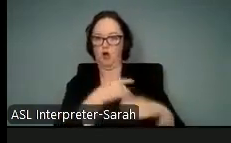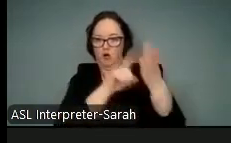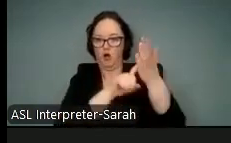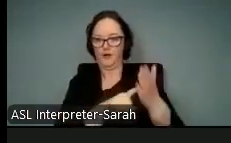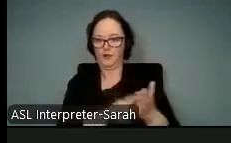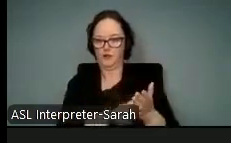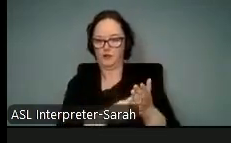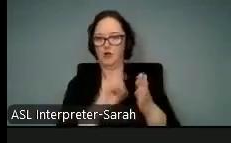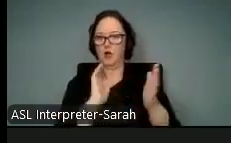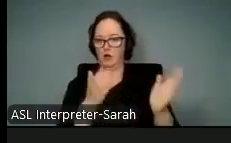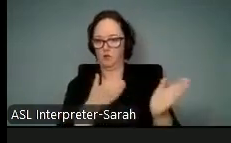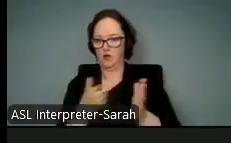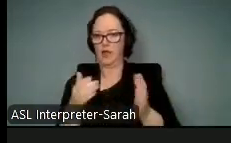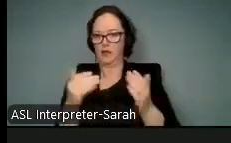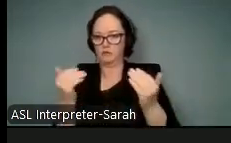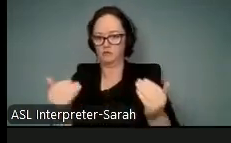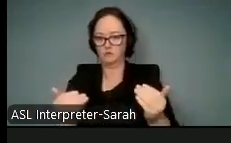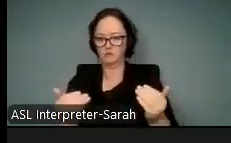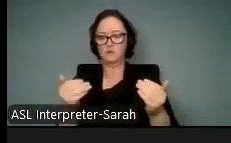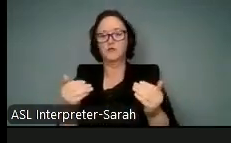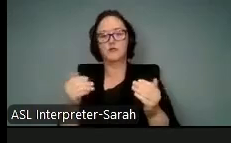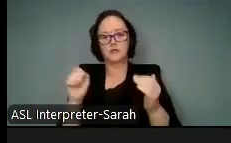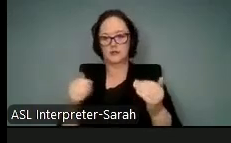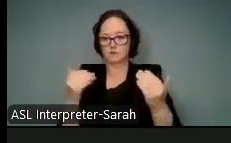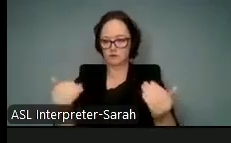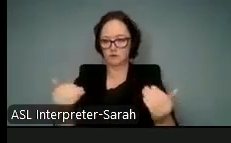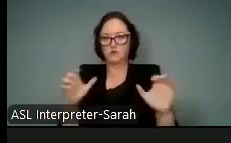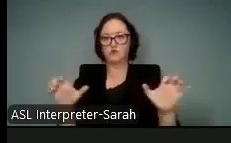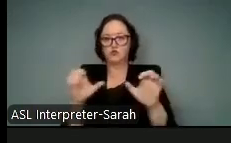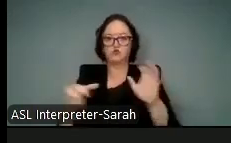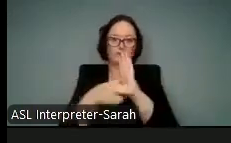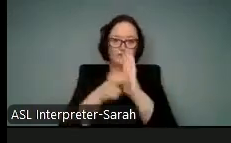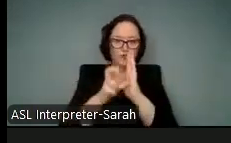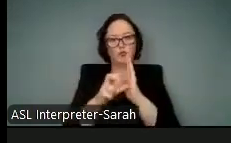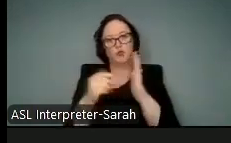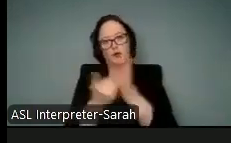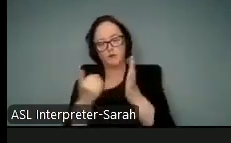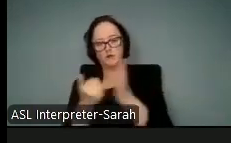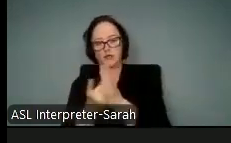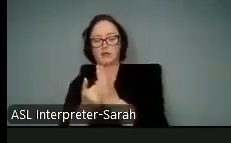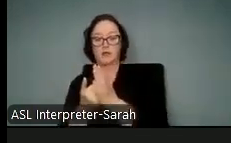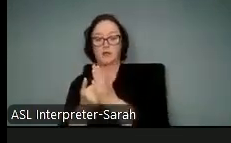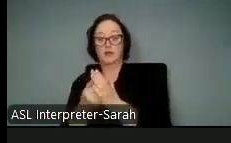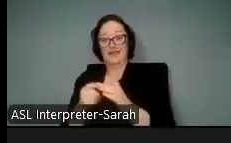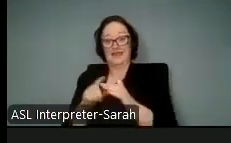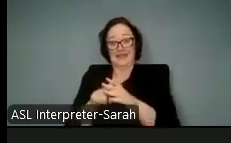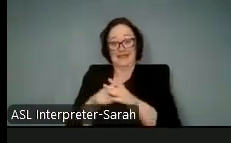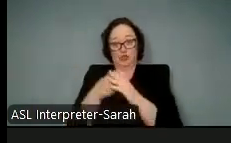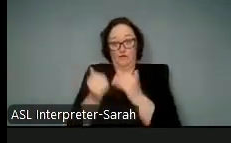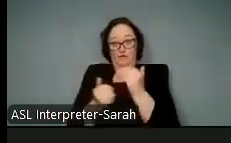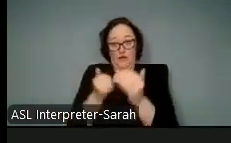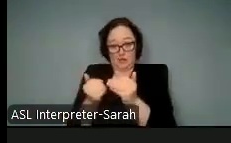we're going to conduct reviews and updates so we're going to be checking during the initial phases as we go through, we're going to double check